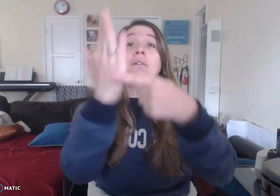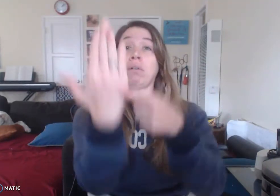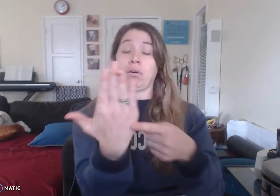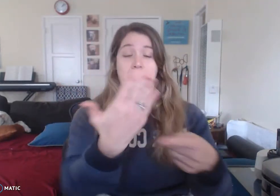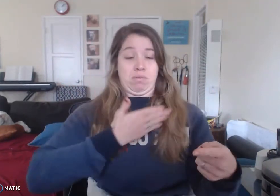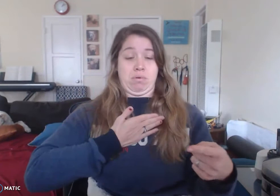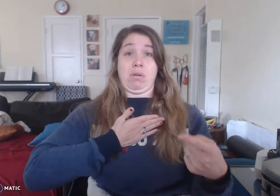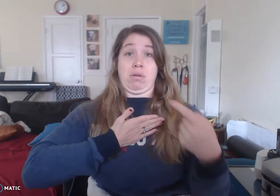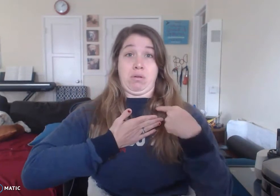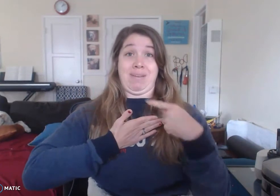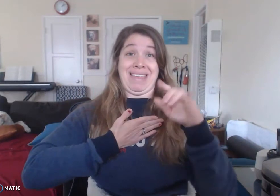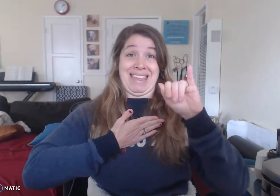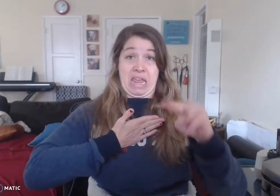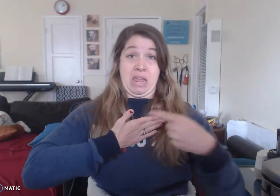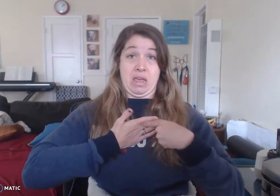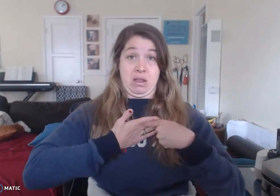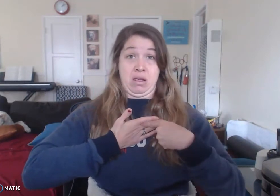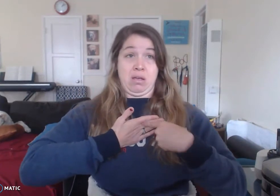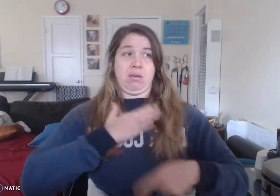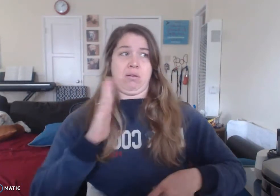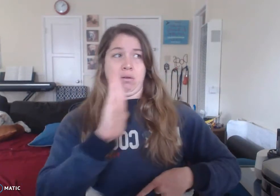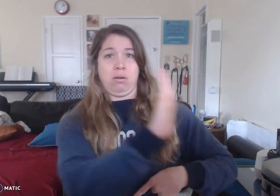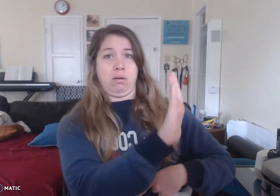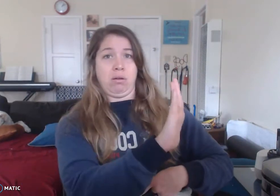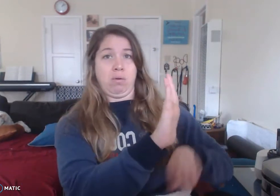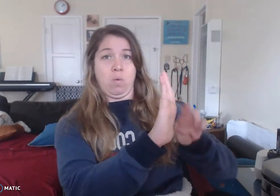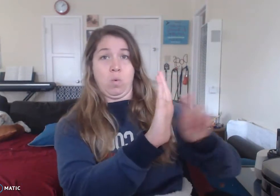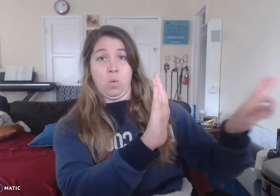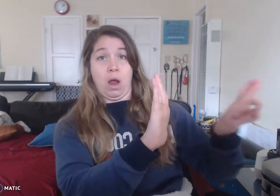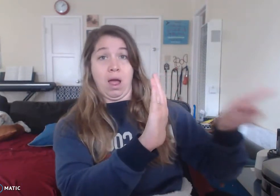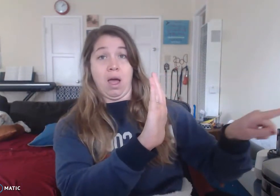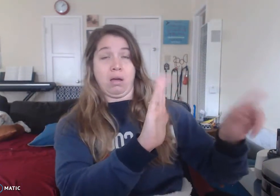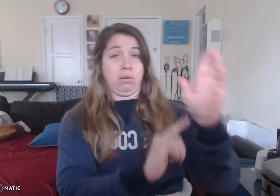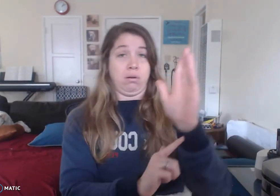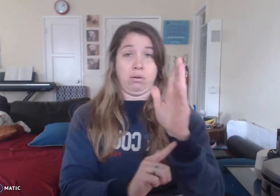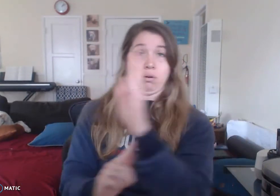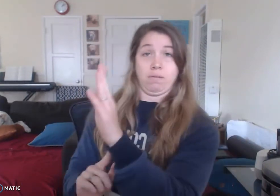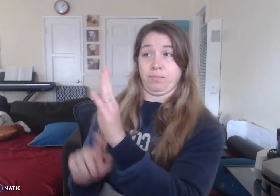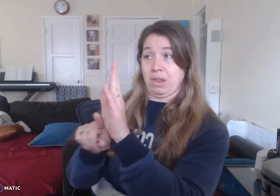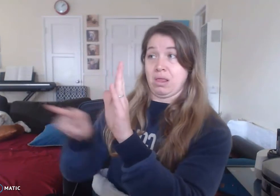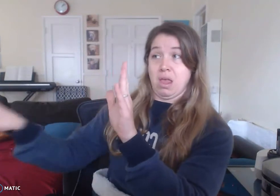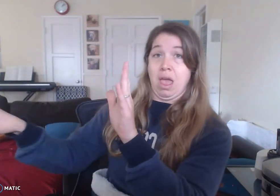Your palm can also be facing in towards your body Your palm can face right or left.